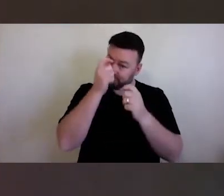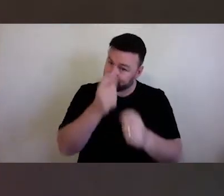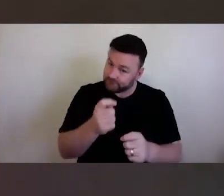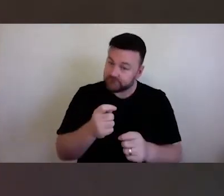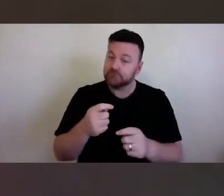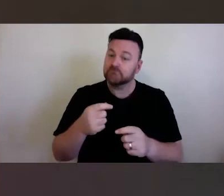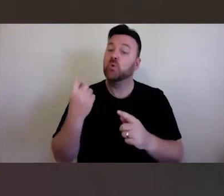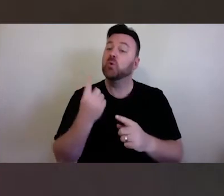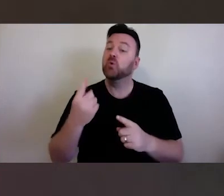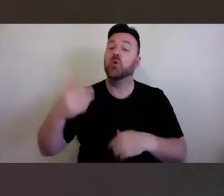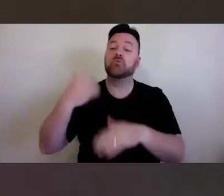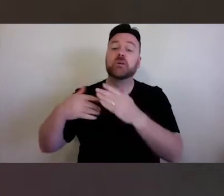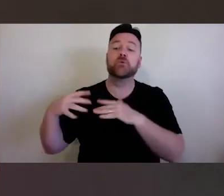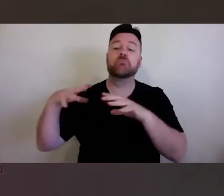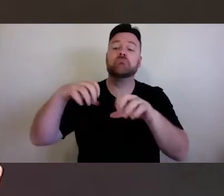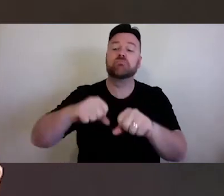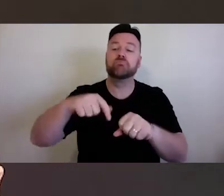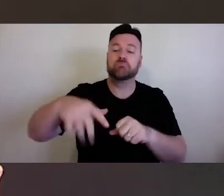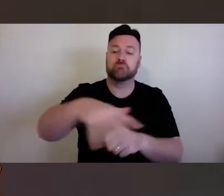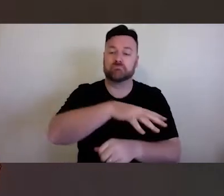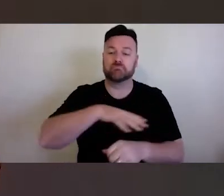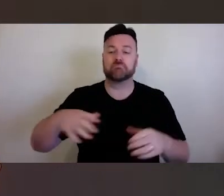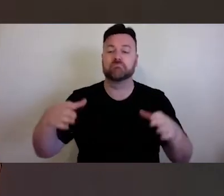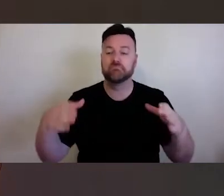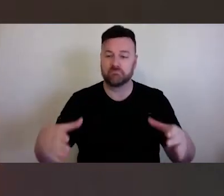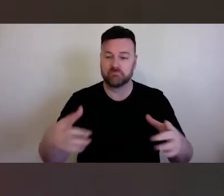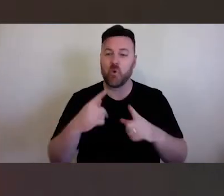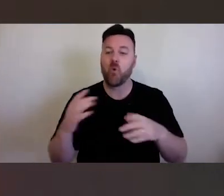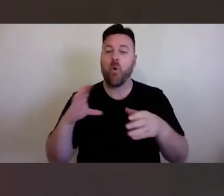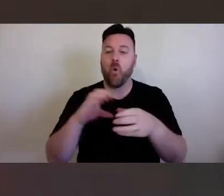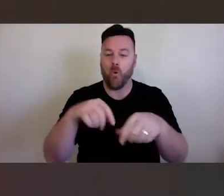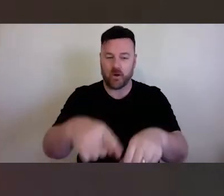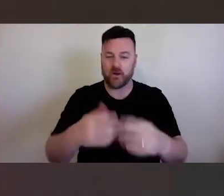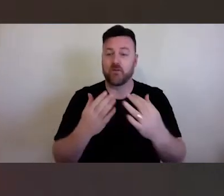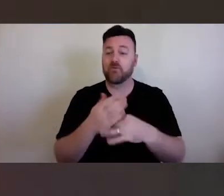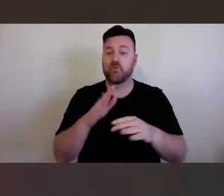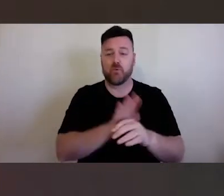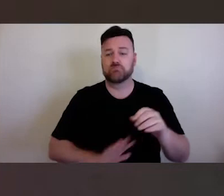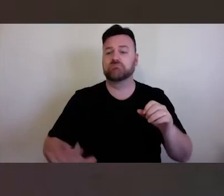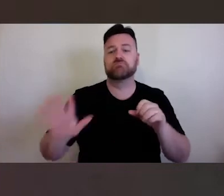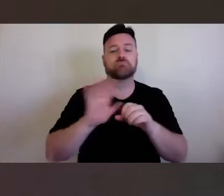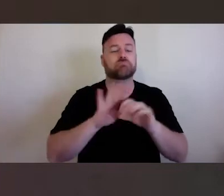custodians and owners of countries throughout Australia and also pay my